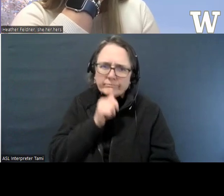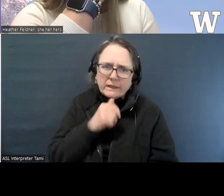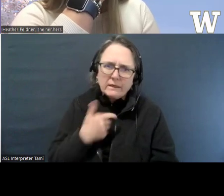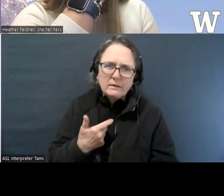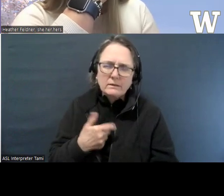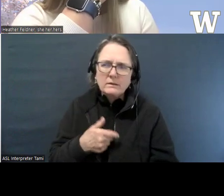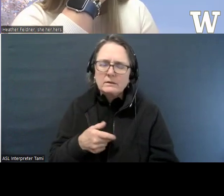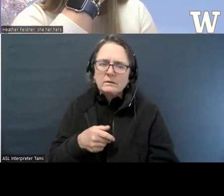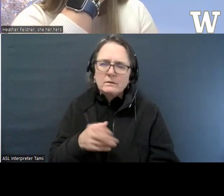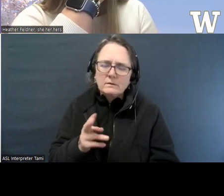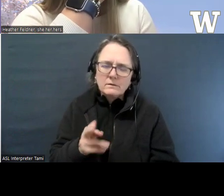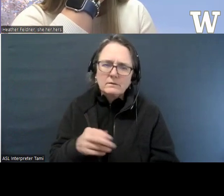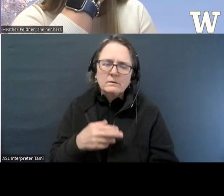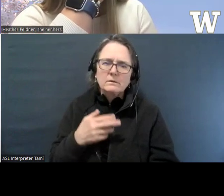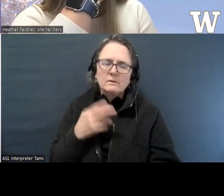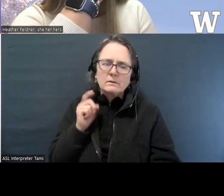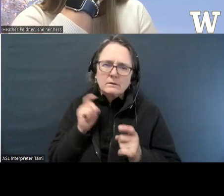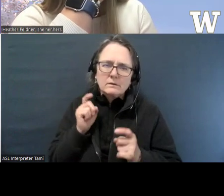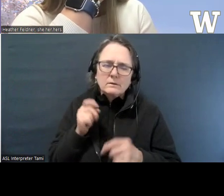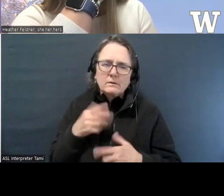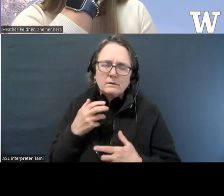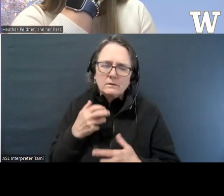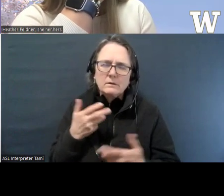So in that case, I would spare them,